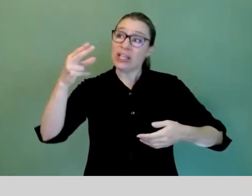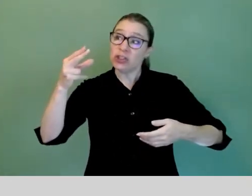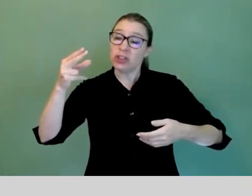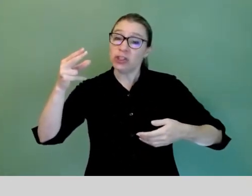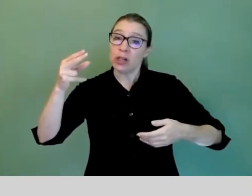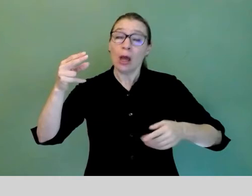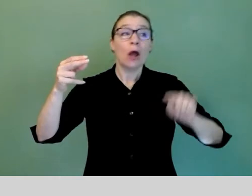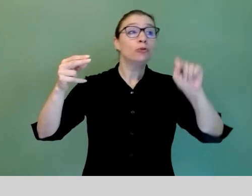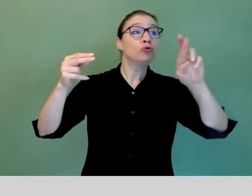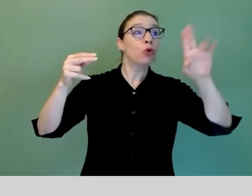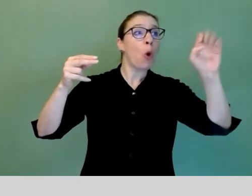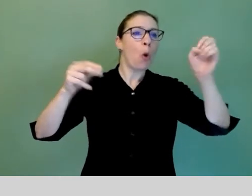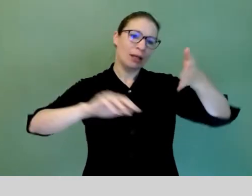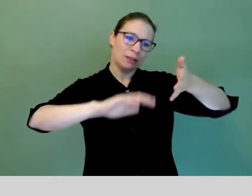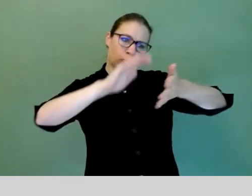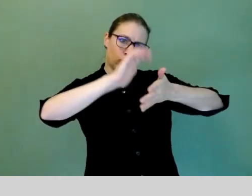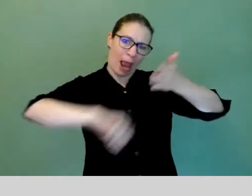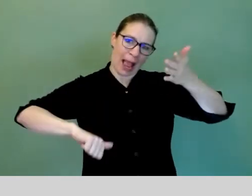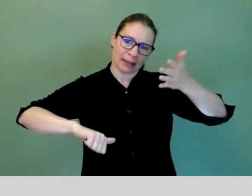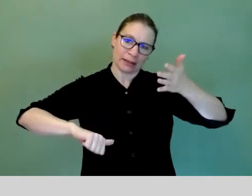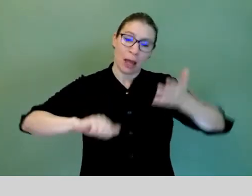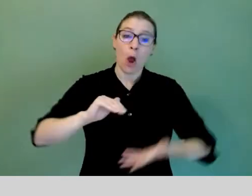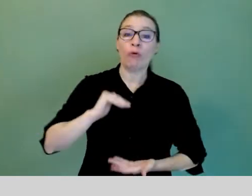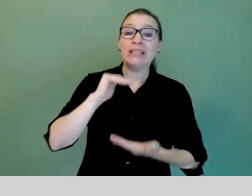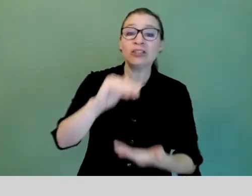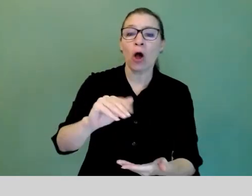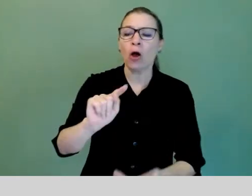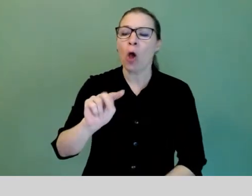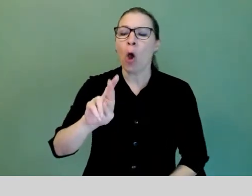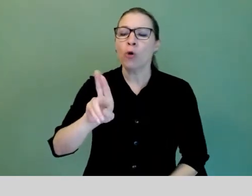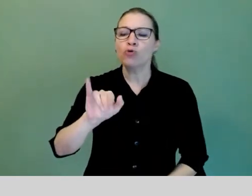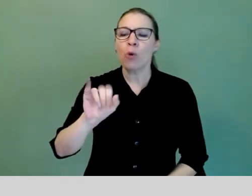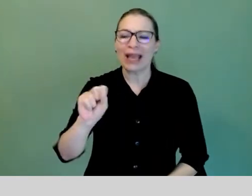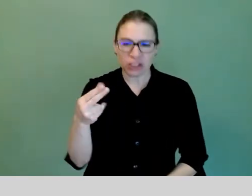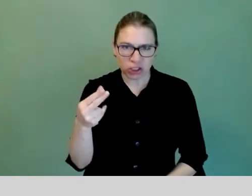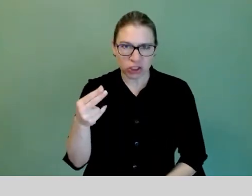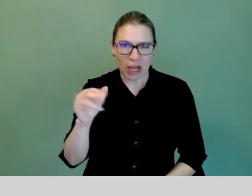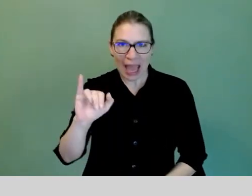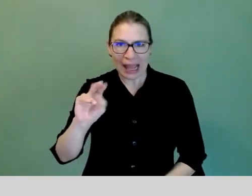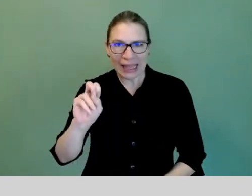and the result is a TrueIsh instance, and if you are paying attention,